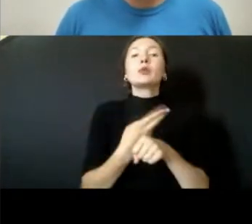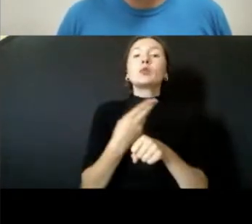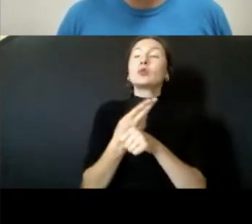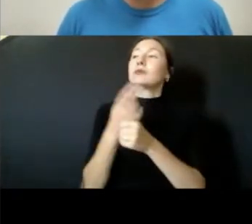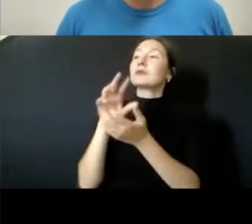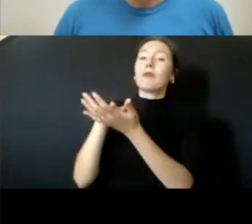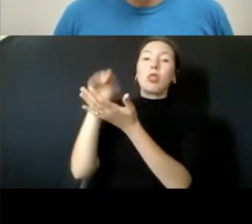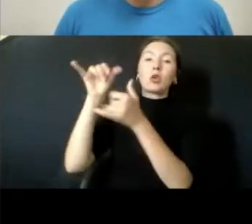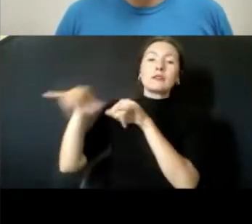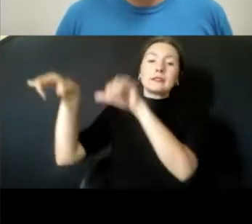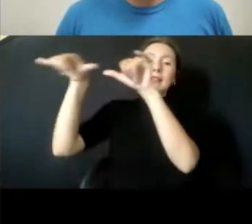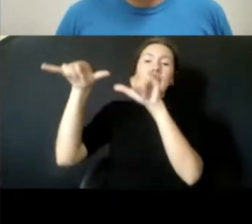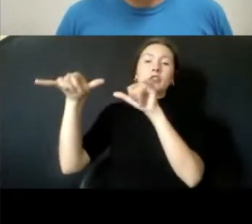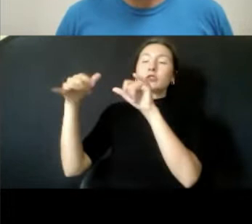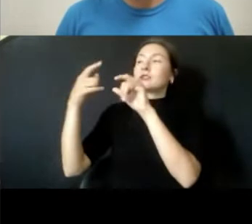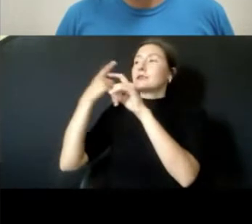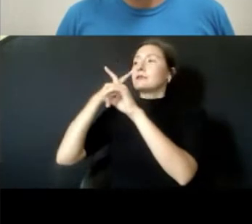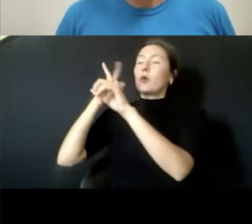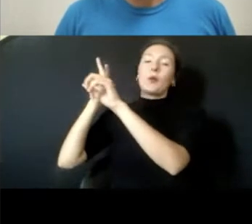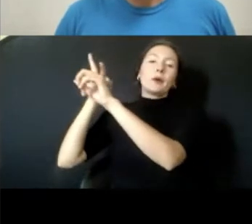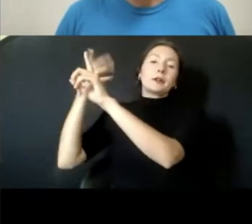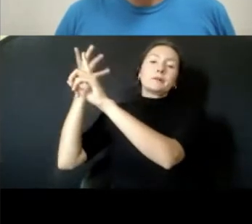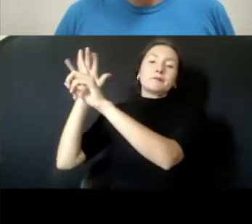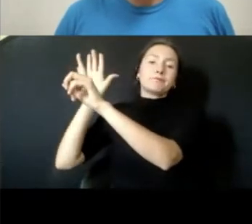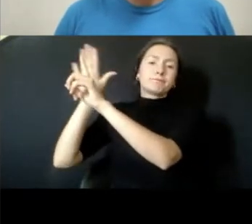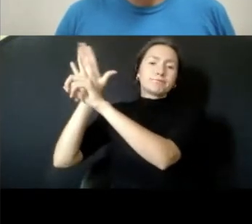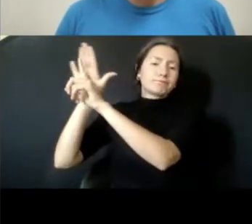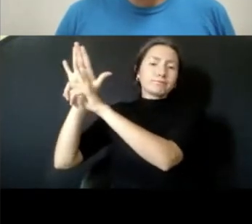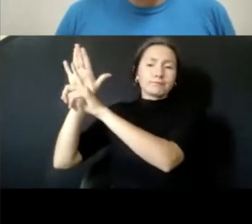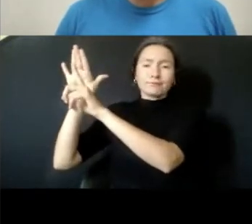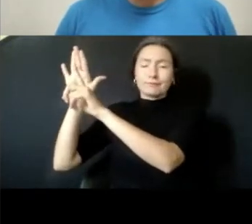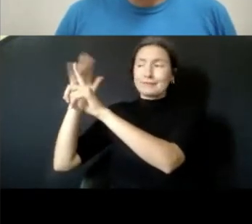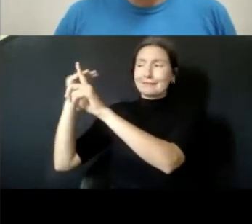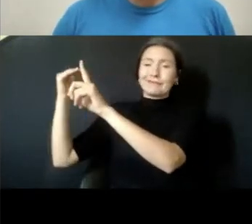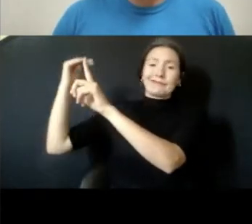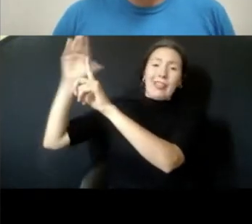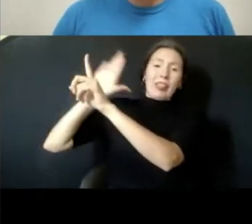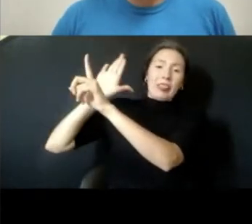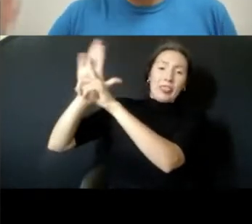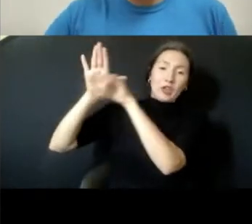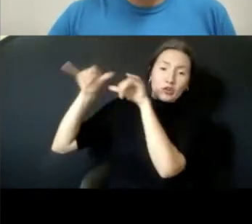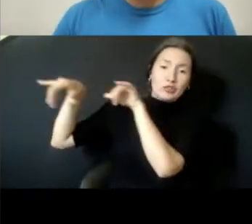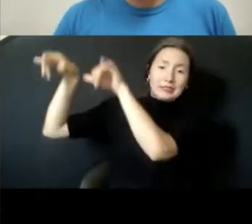development and try to try to just follow them exactly as they are but that's not going to be